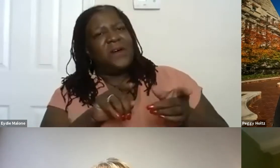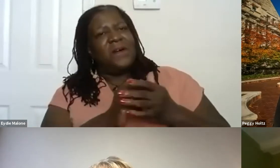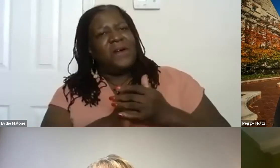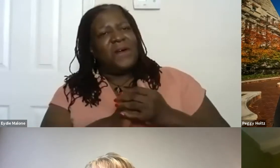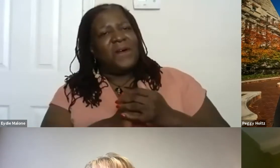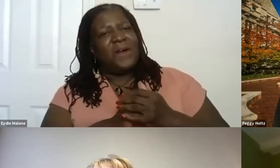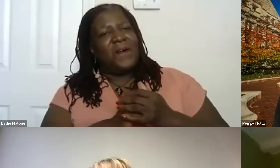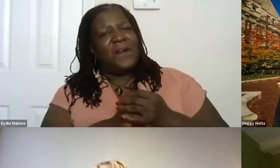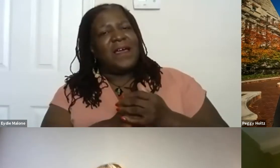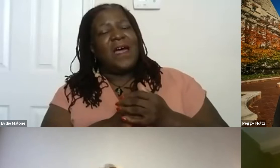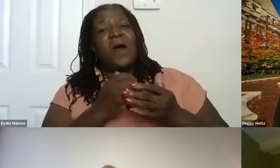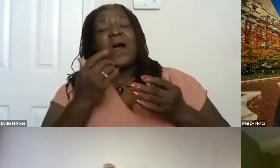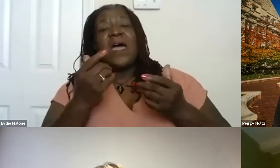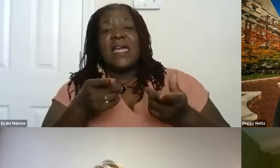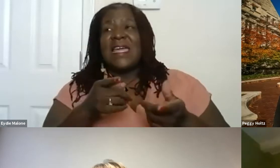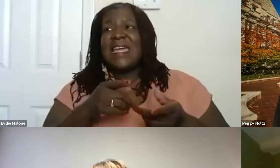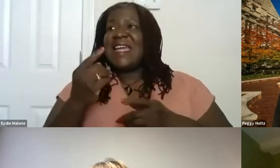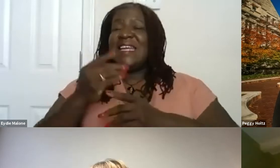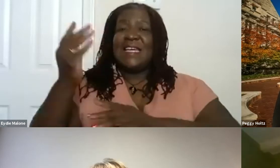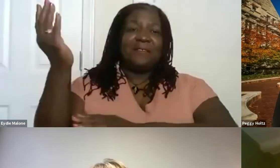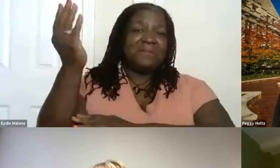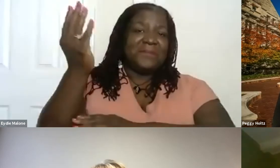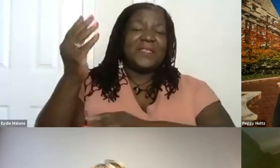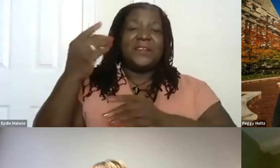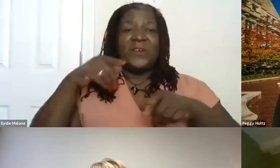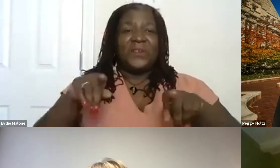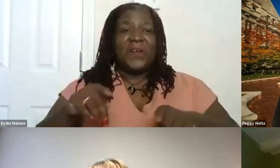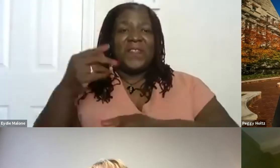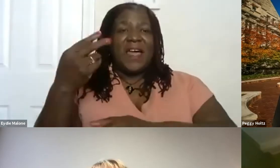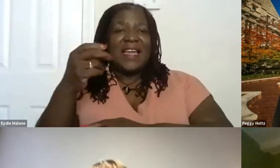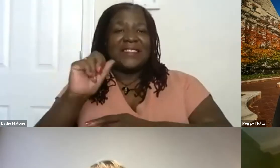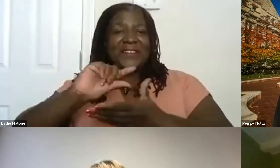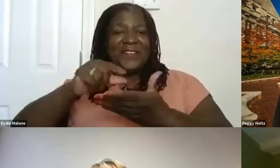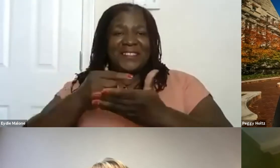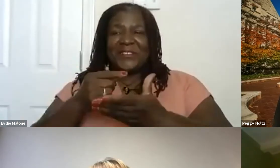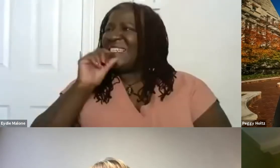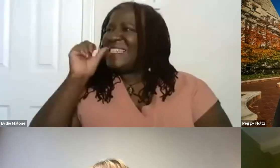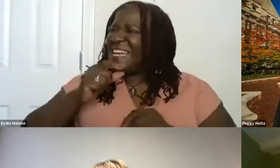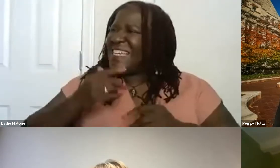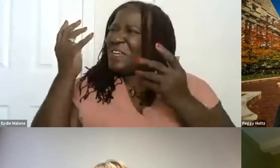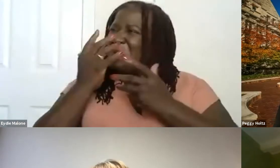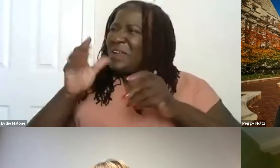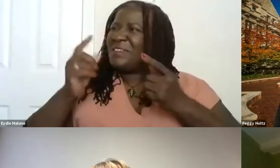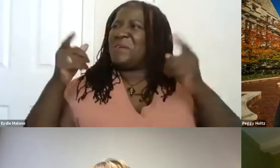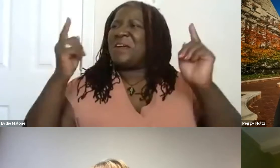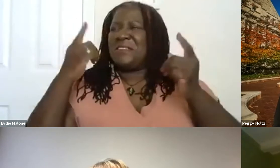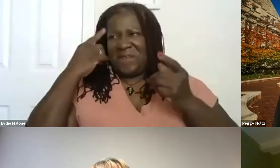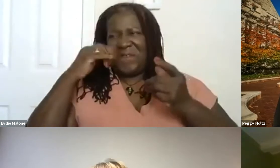graduation. LISA KUTSCHERA: I didn't, but he sure did. He sure did. Which is an amazing accomplishment for a kiddio along the spectrum.